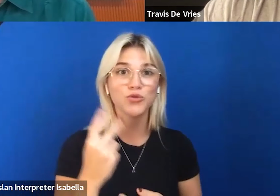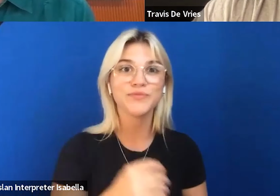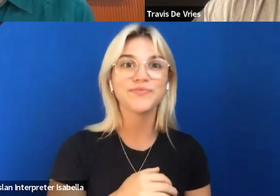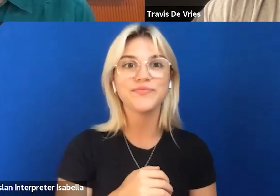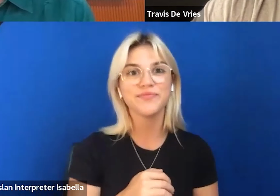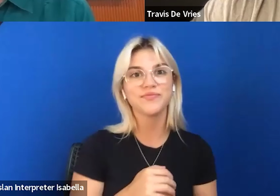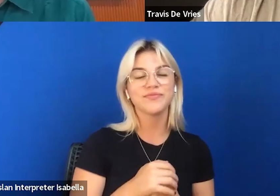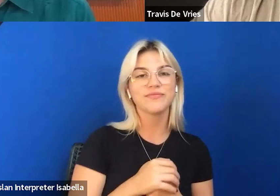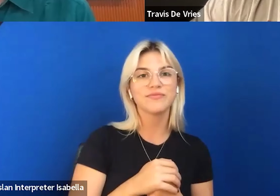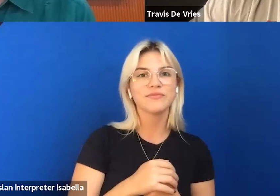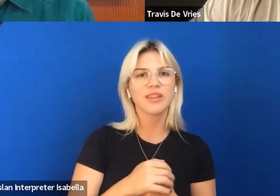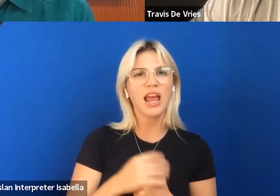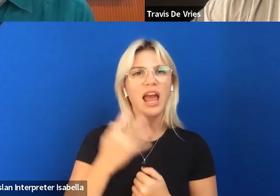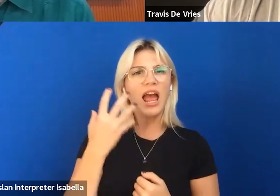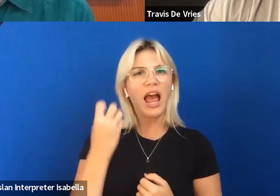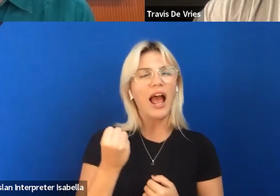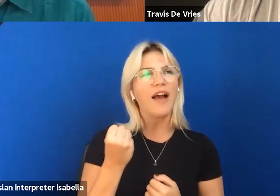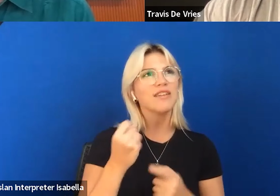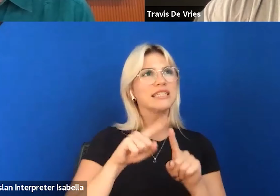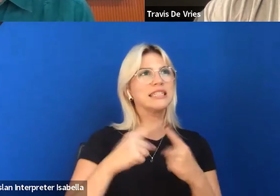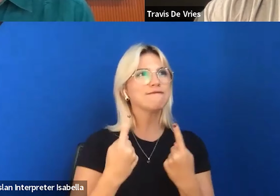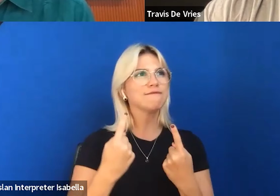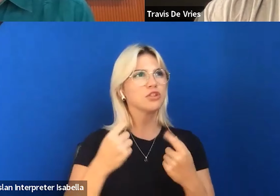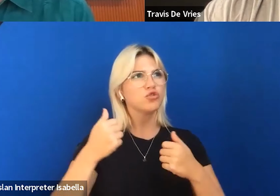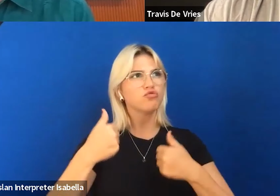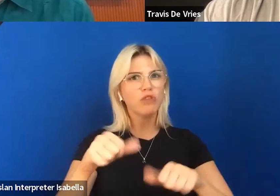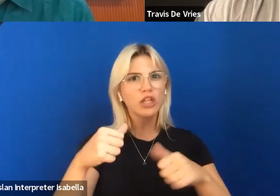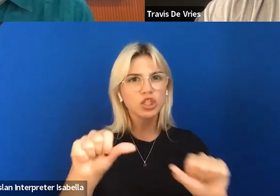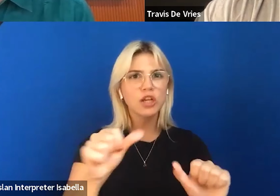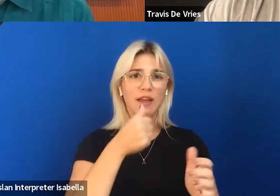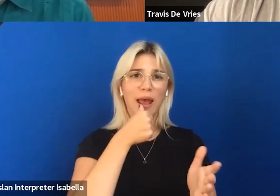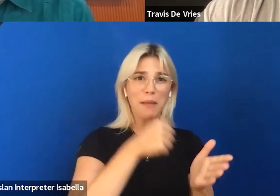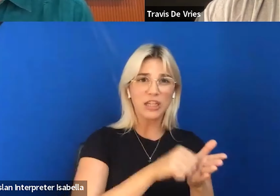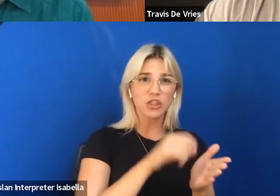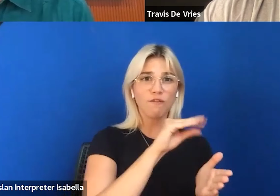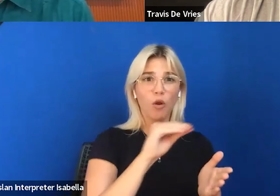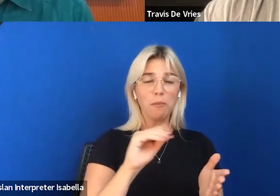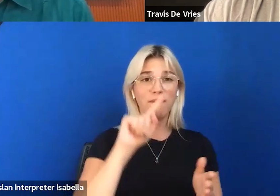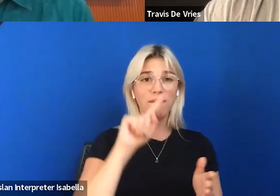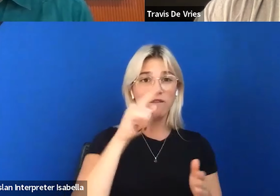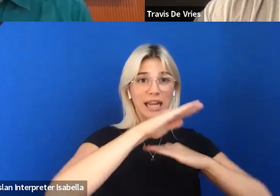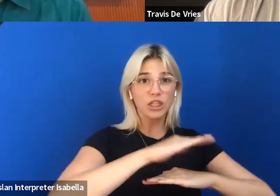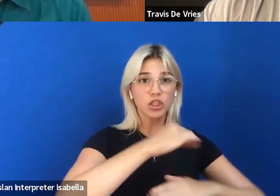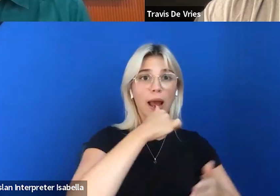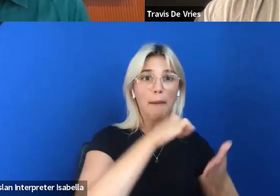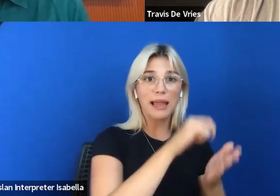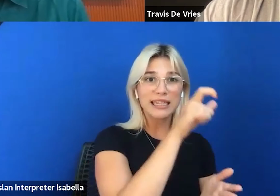in approach between applications coming from First Nations applicants and non-First Nations applicants?